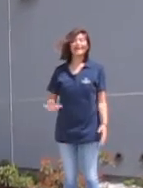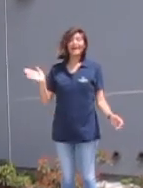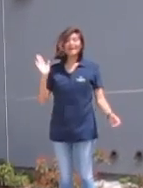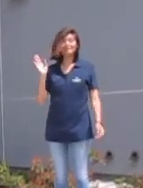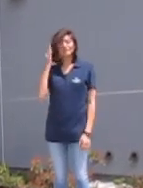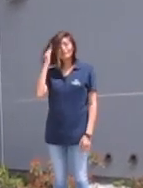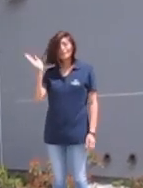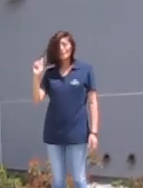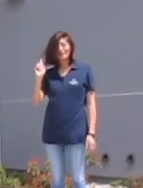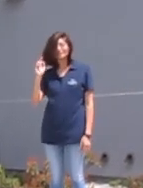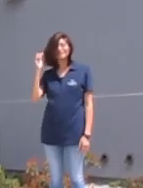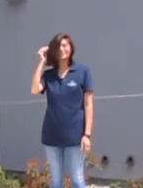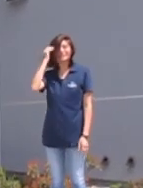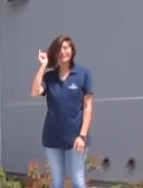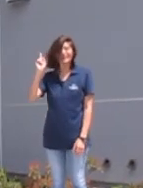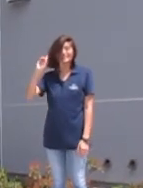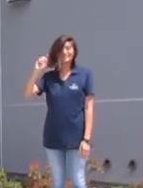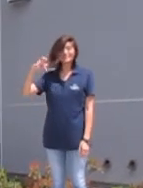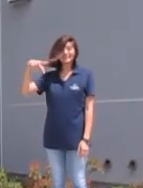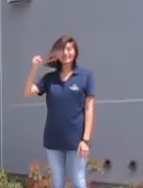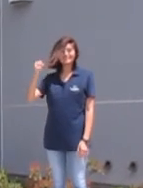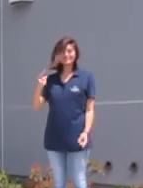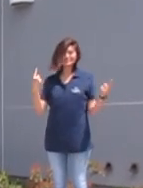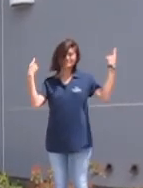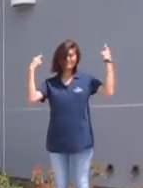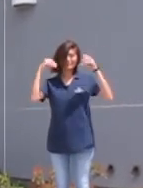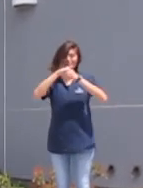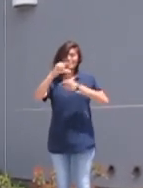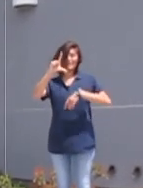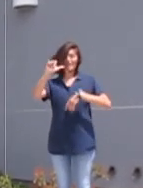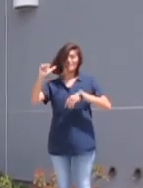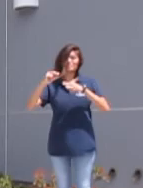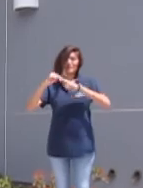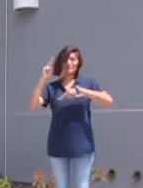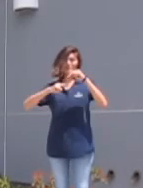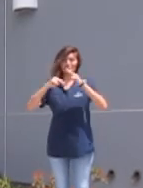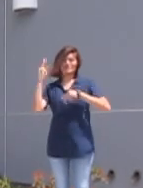Hi! Do you know where the DSPS office is? It's in the Liberal Arts Building!